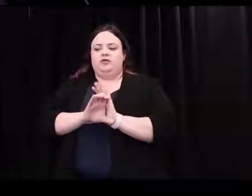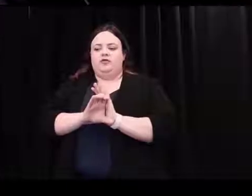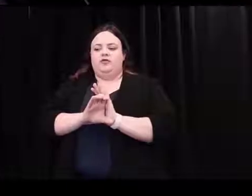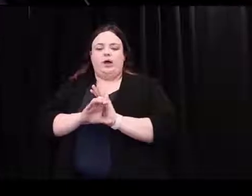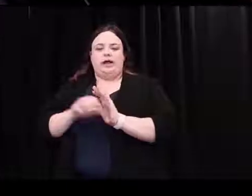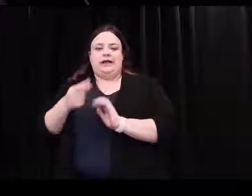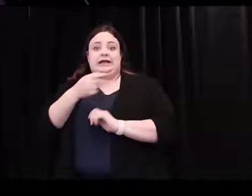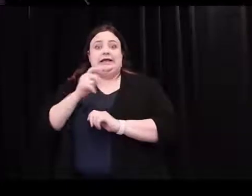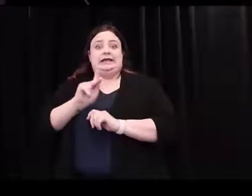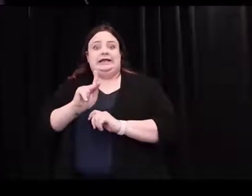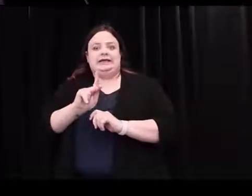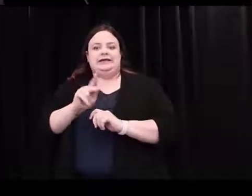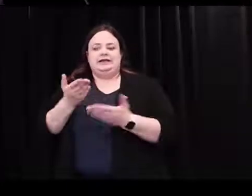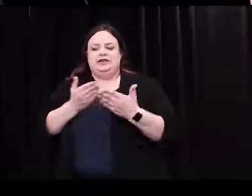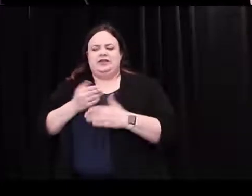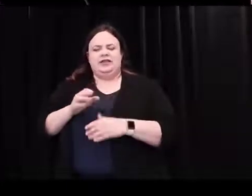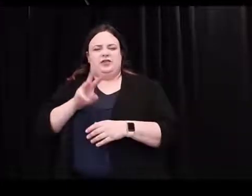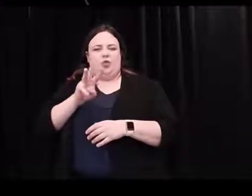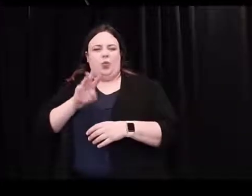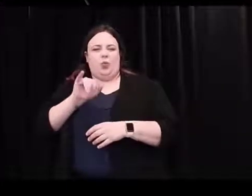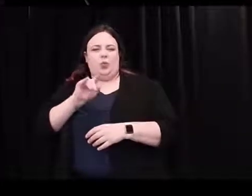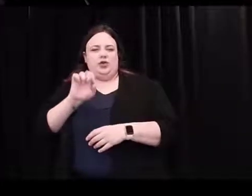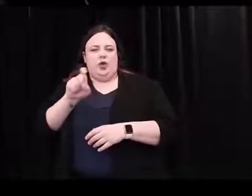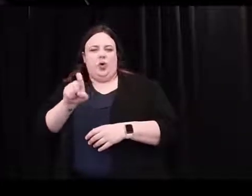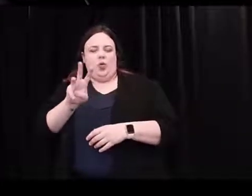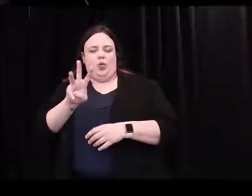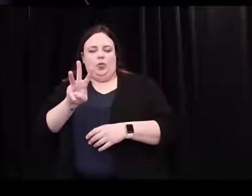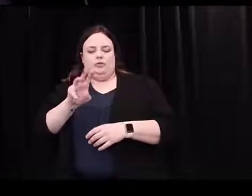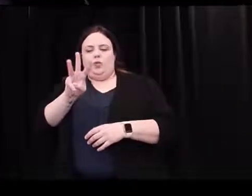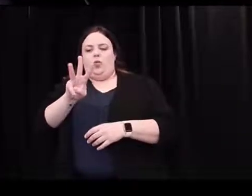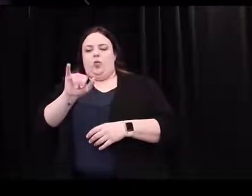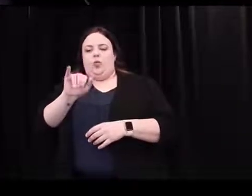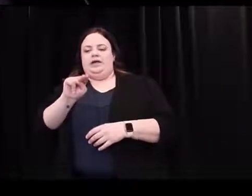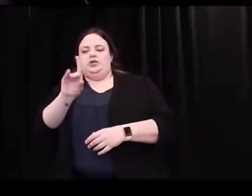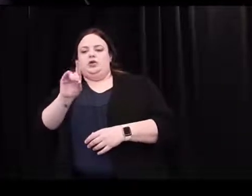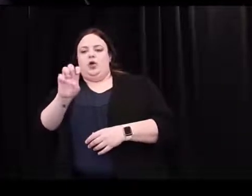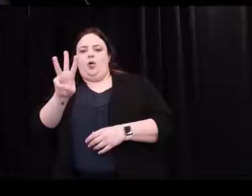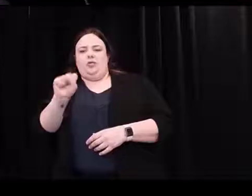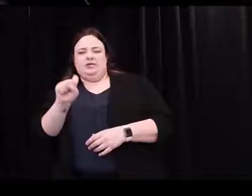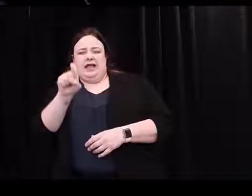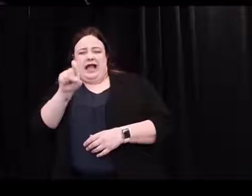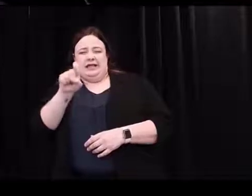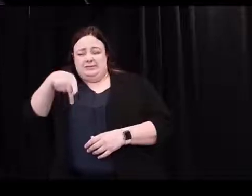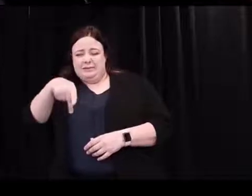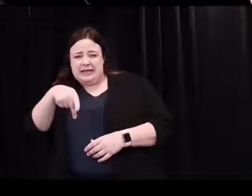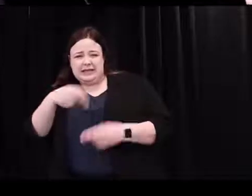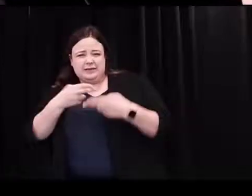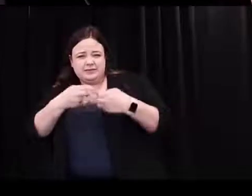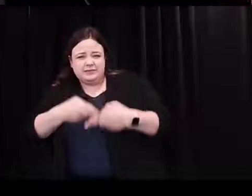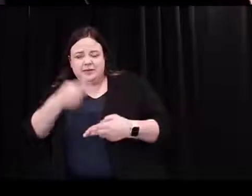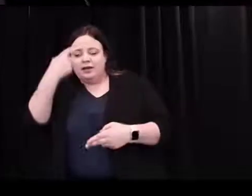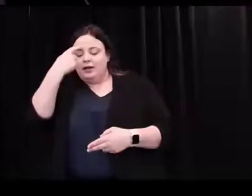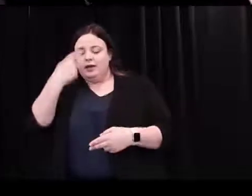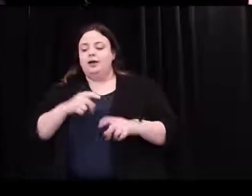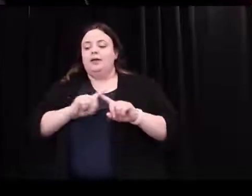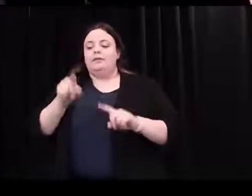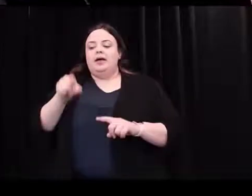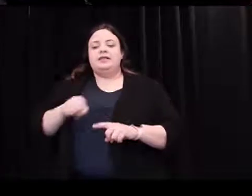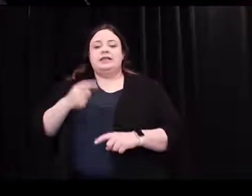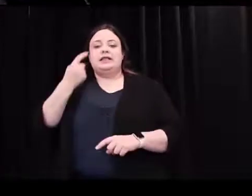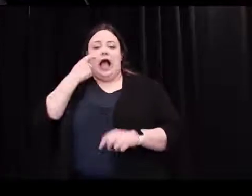is what is that Windows XP? Anyway, so this is an eye tracking device. This is an old one and